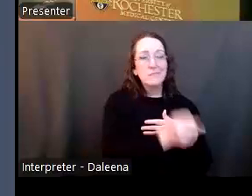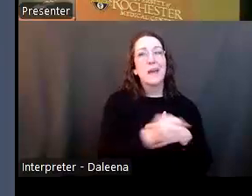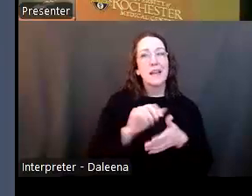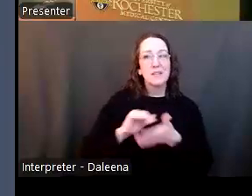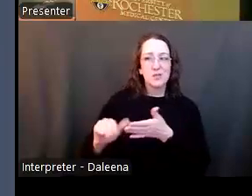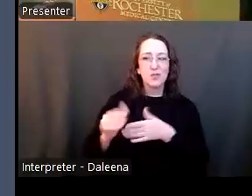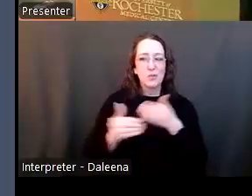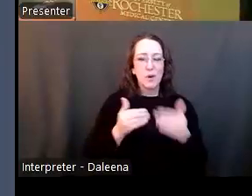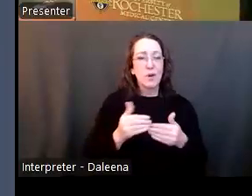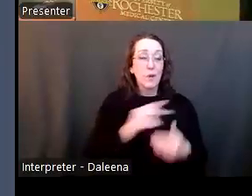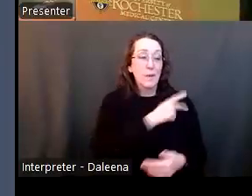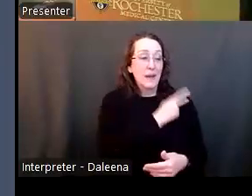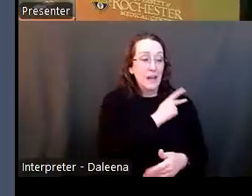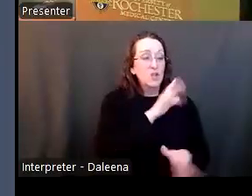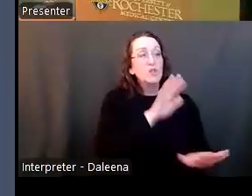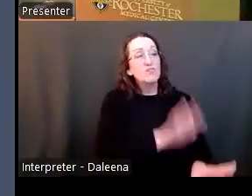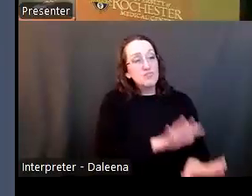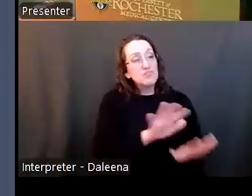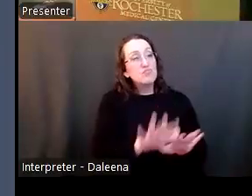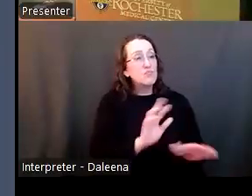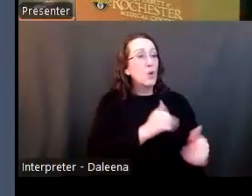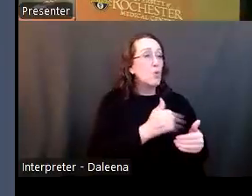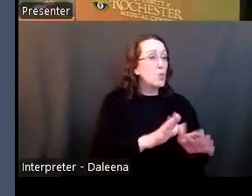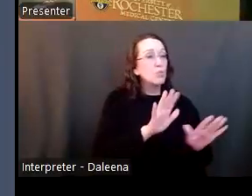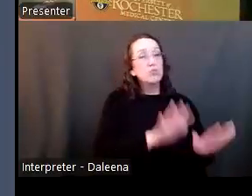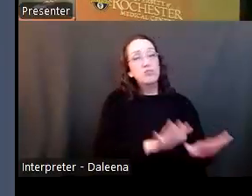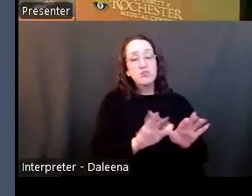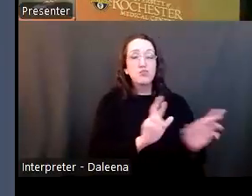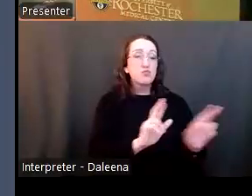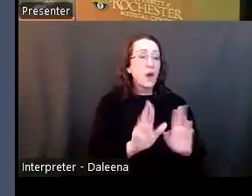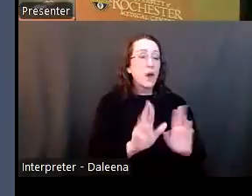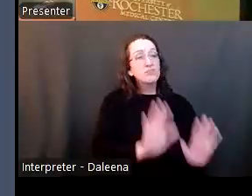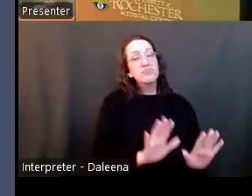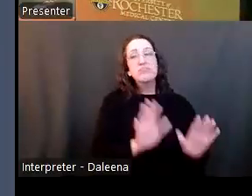the patients settled we're getting their rooms settled uh we're going through all the paperwork